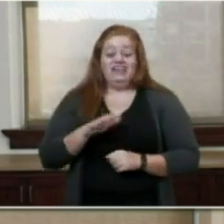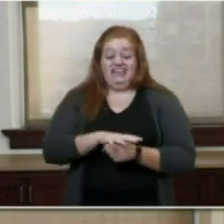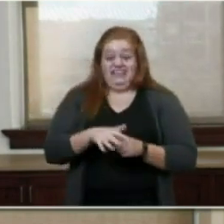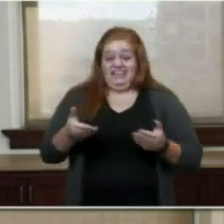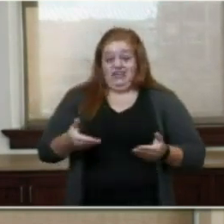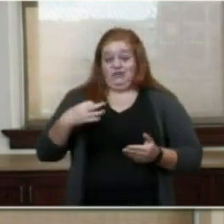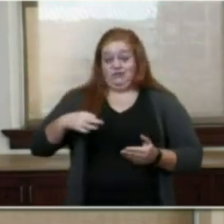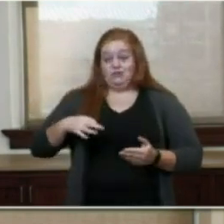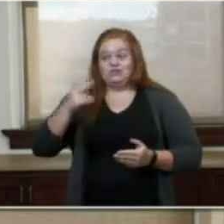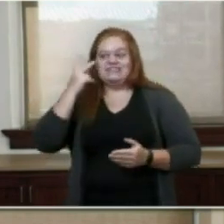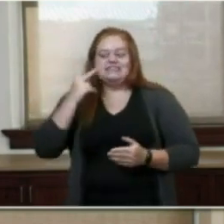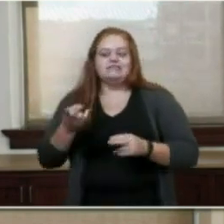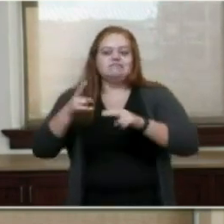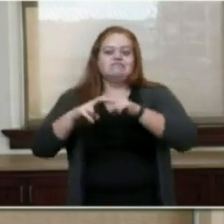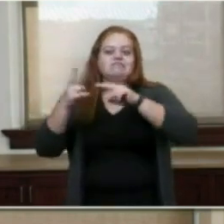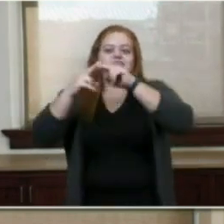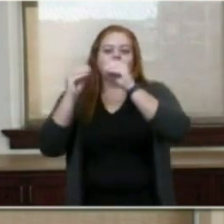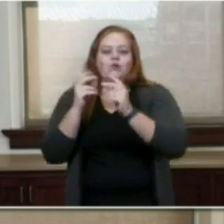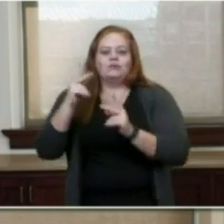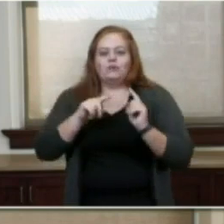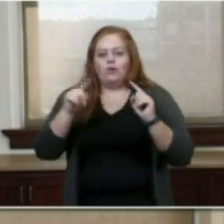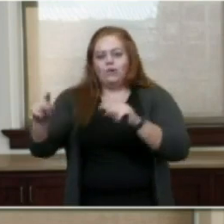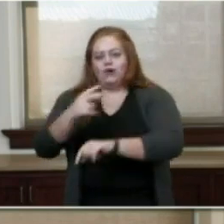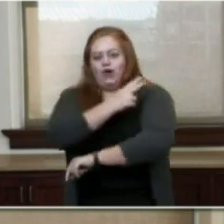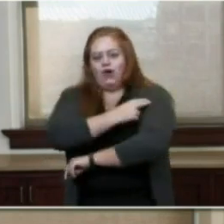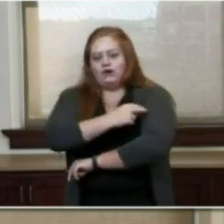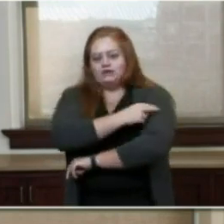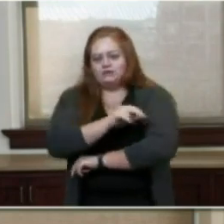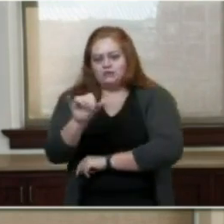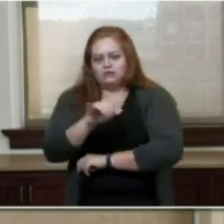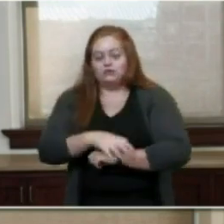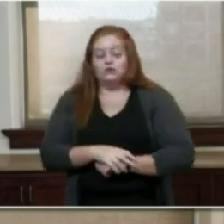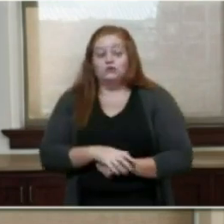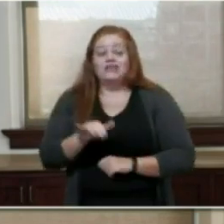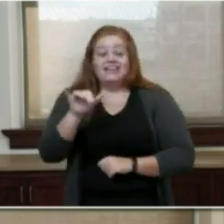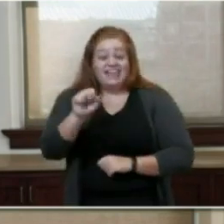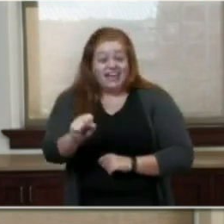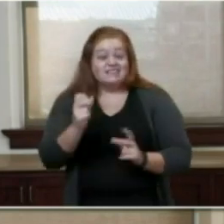see increased hospitalizations. Even the fully vaccinated can get the virus